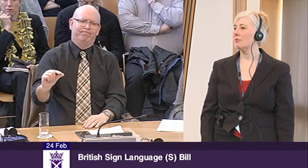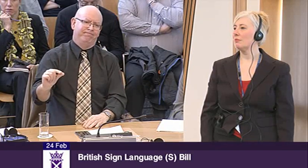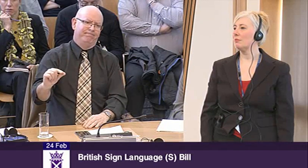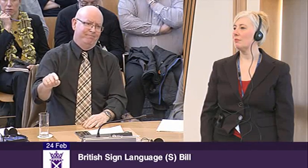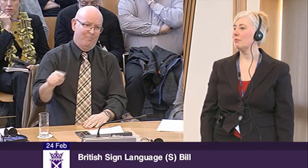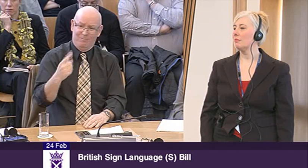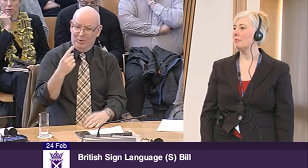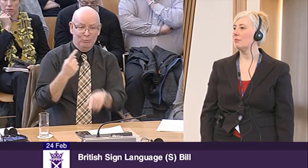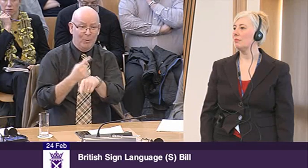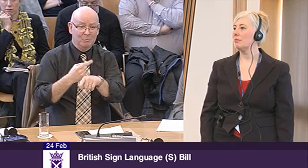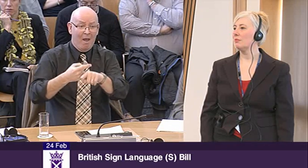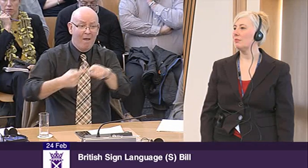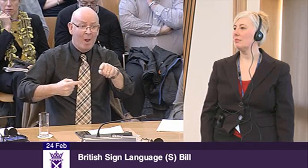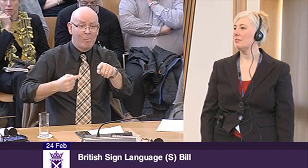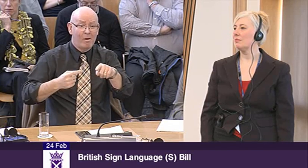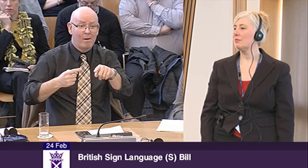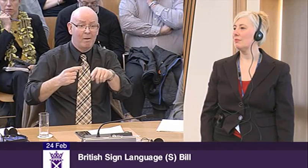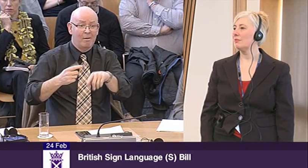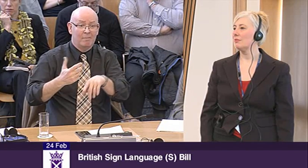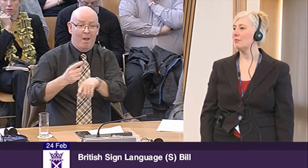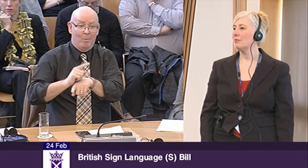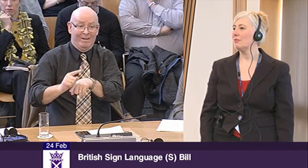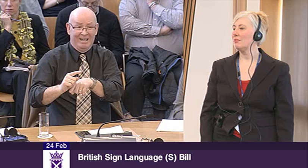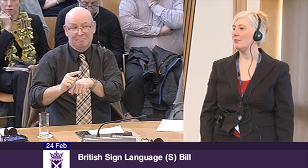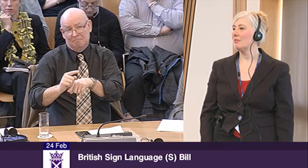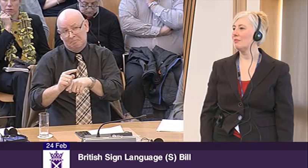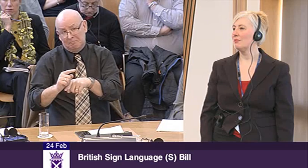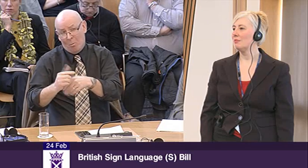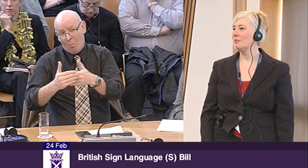that we expect perhaps not equity of service but something more than half an hour a week